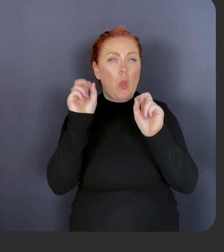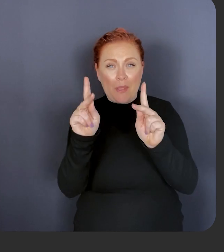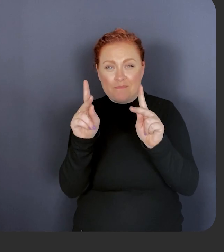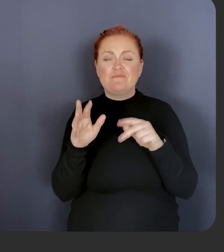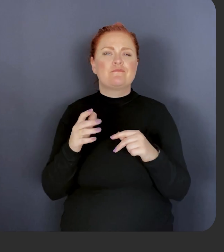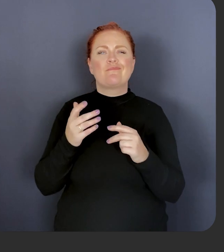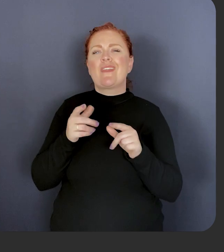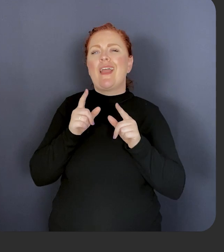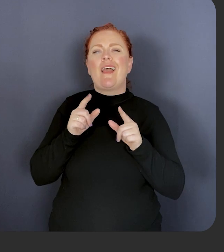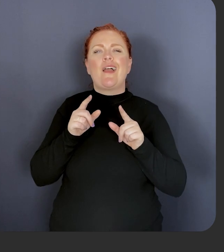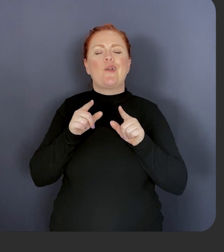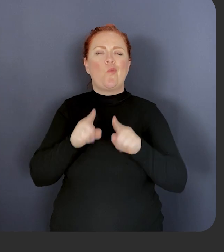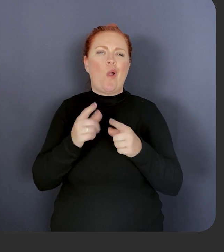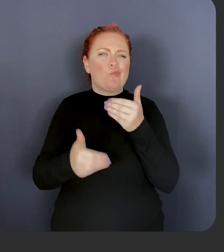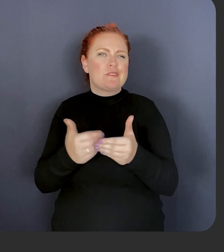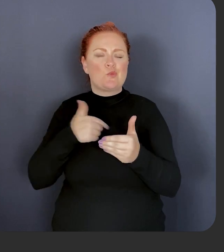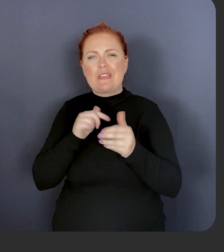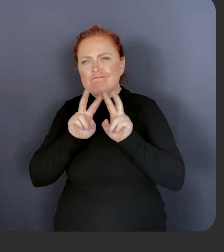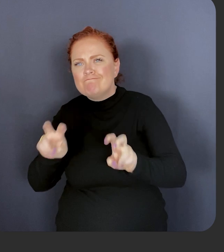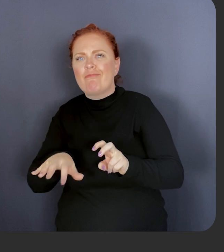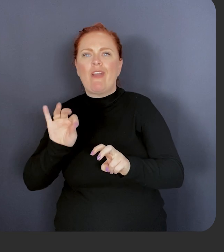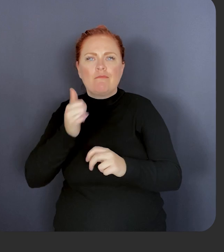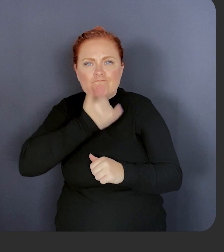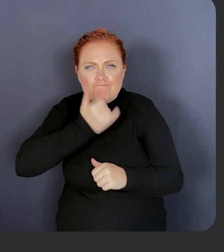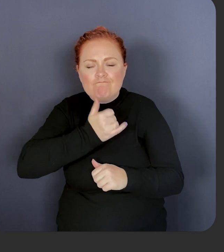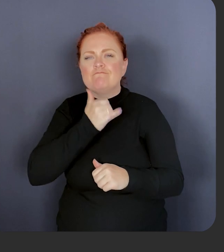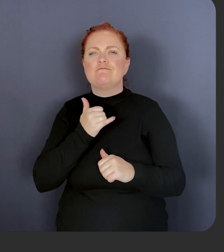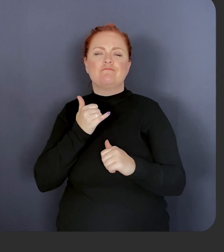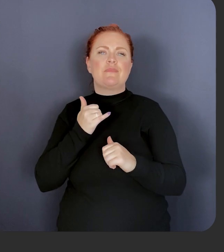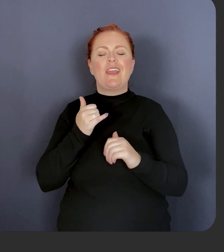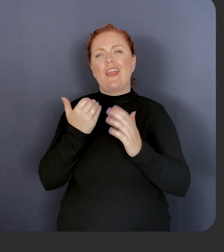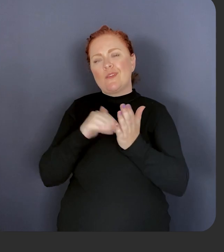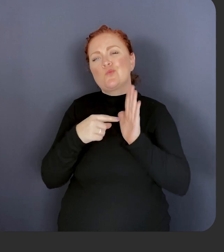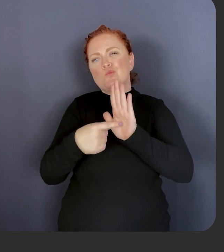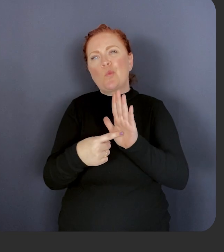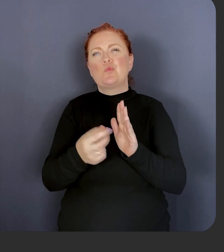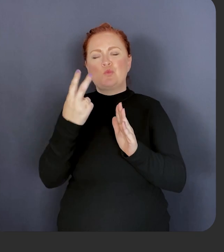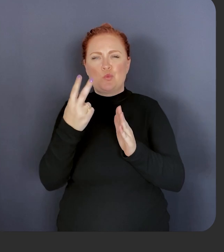Well, as we debug this and regenerate, what I'm trying to show here is that if we go to, again, these two things, we're